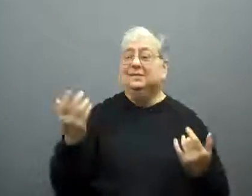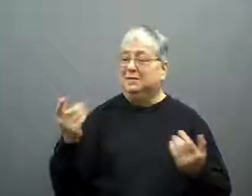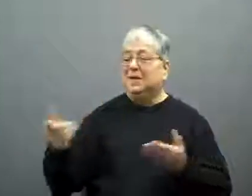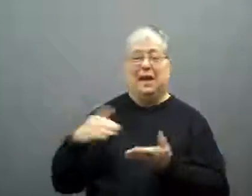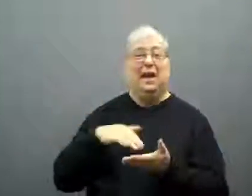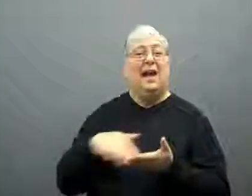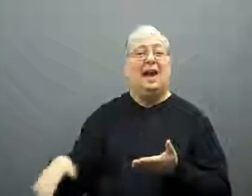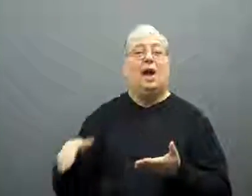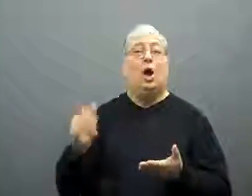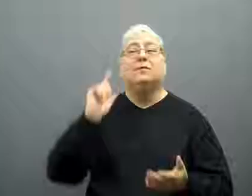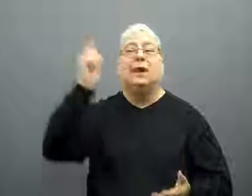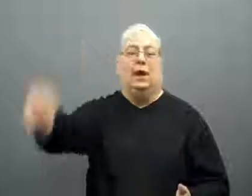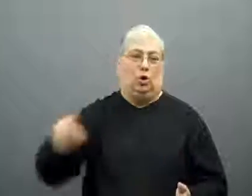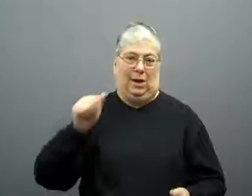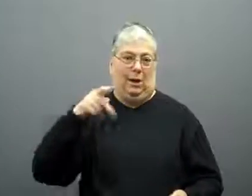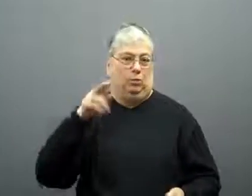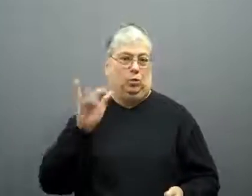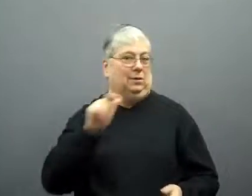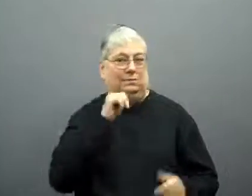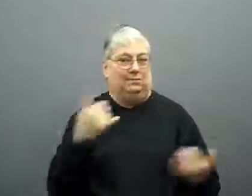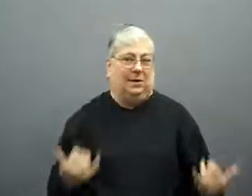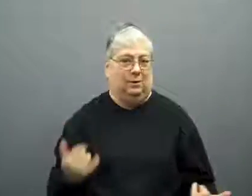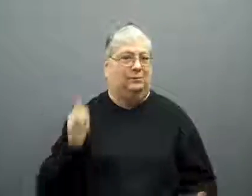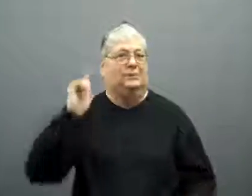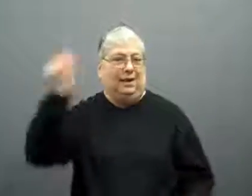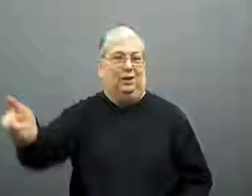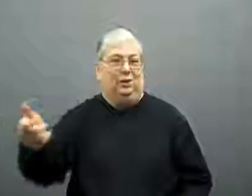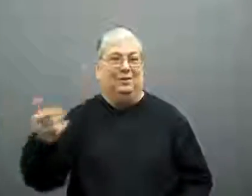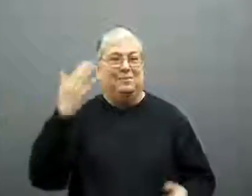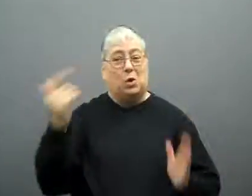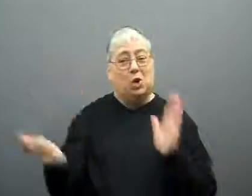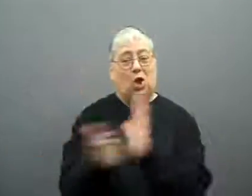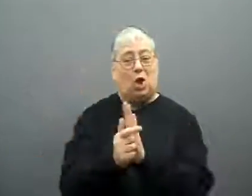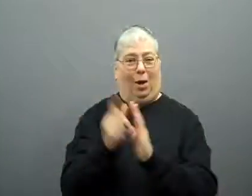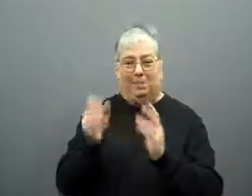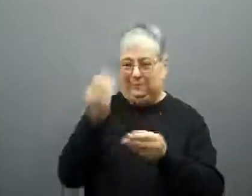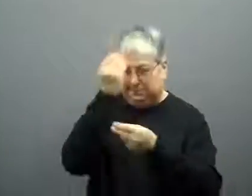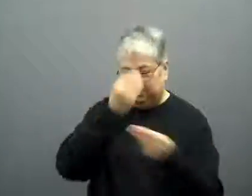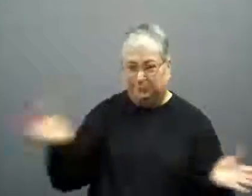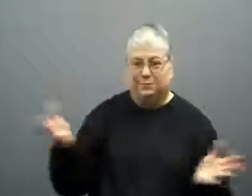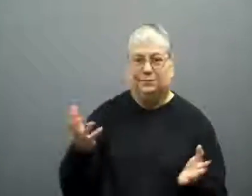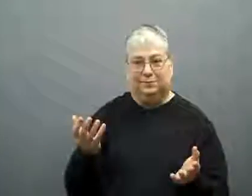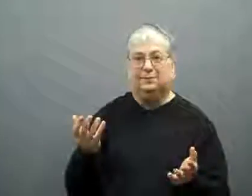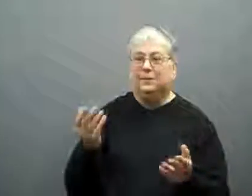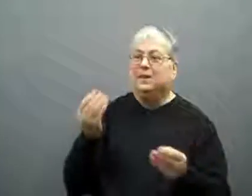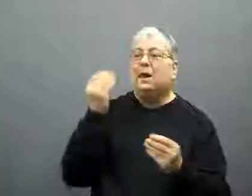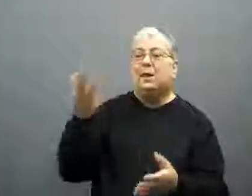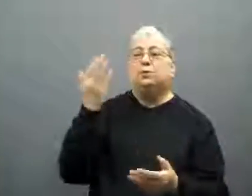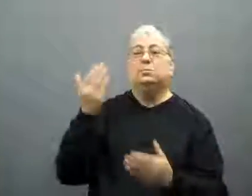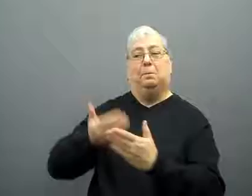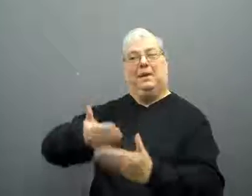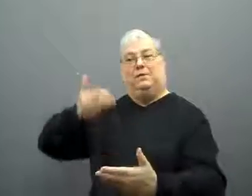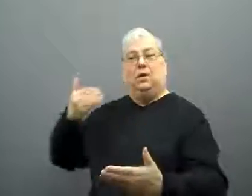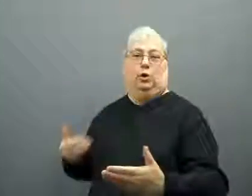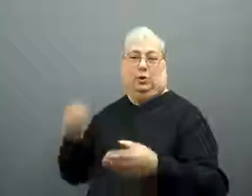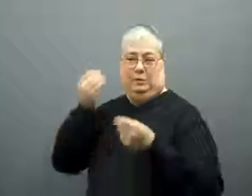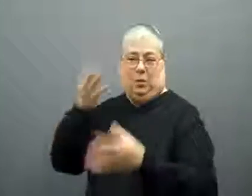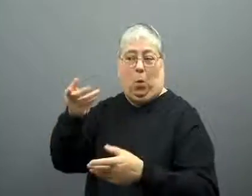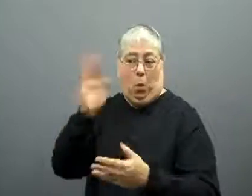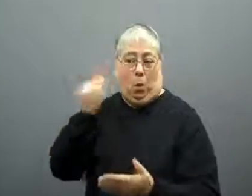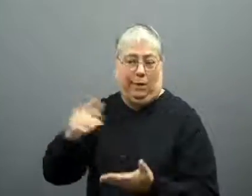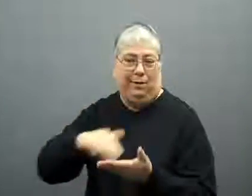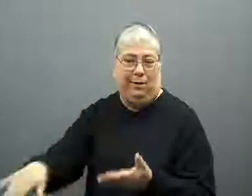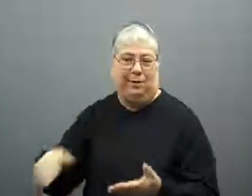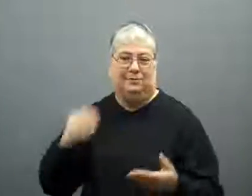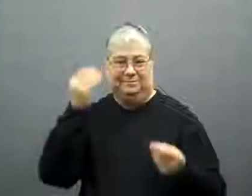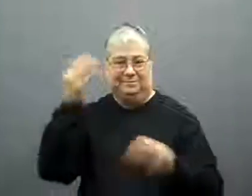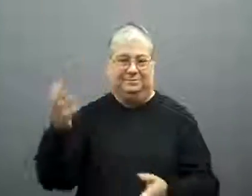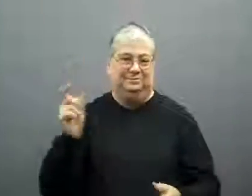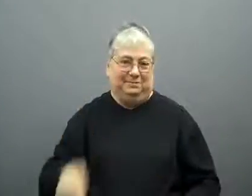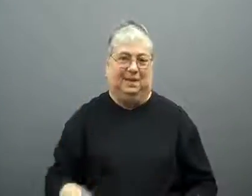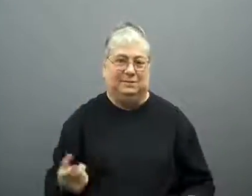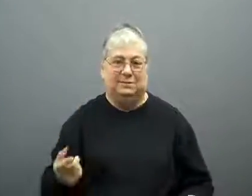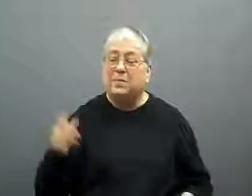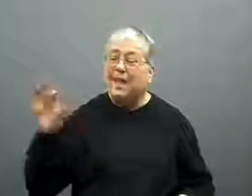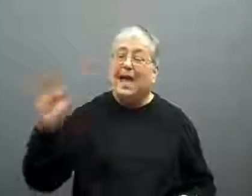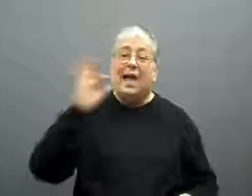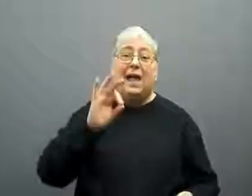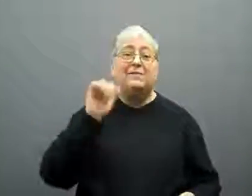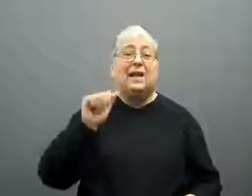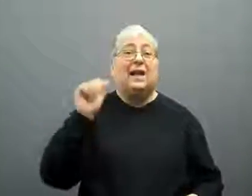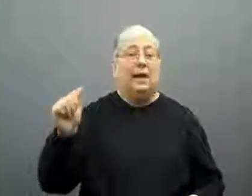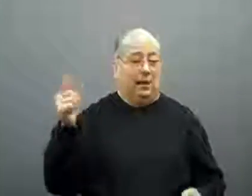The controllers won't be laid off until April as the law requires prior notice.